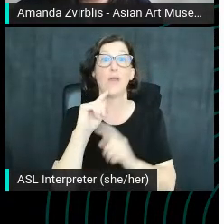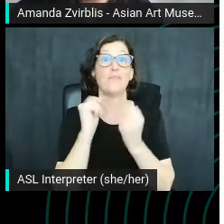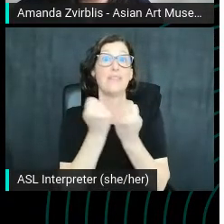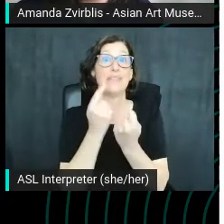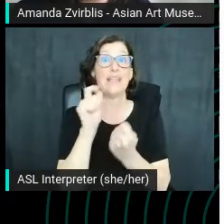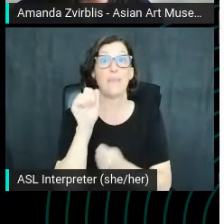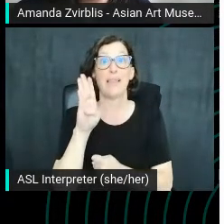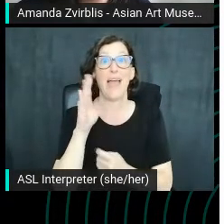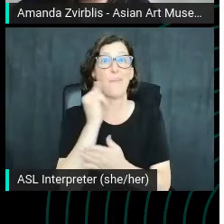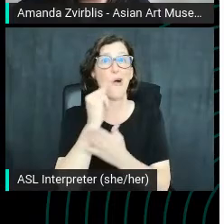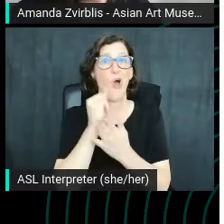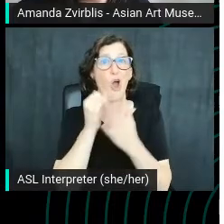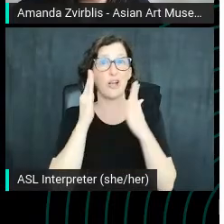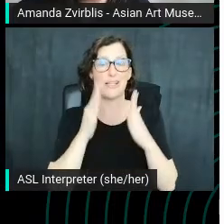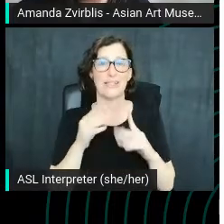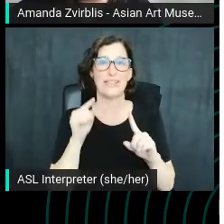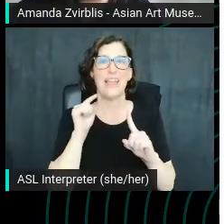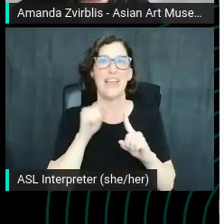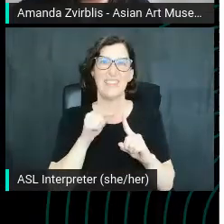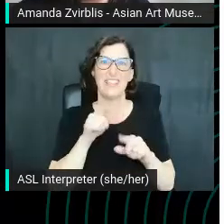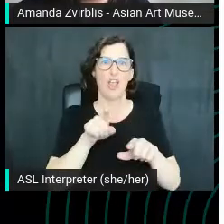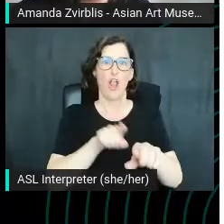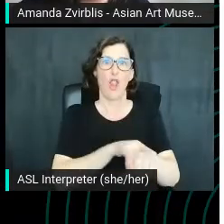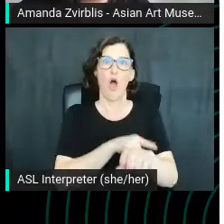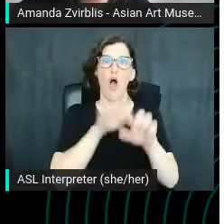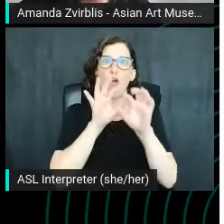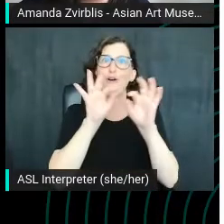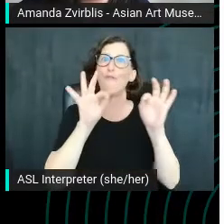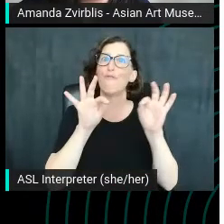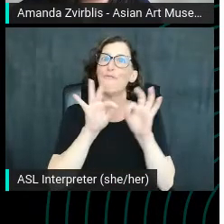This long-form tour shared more about the process,